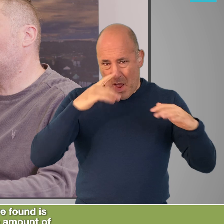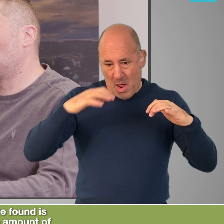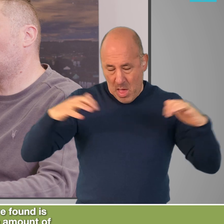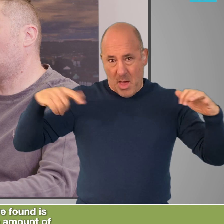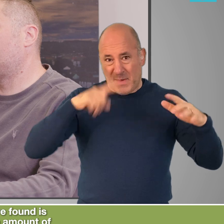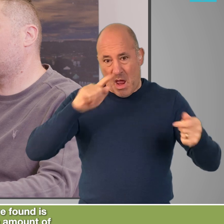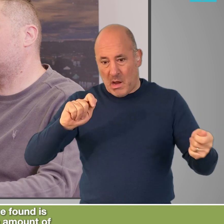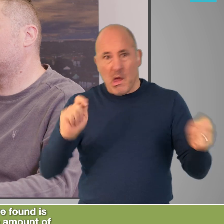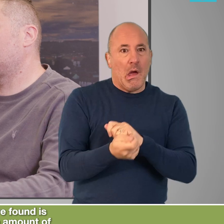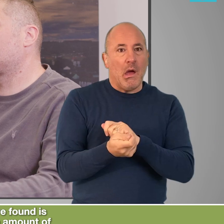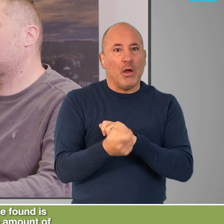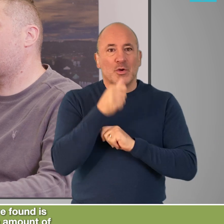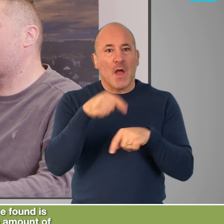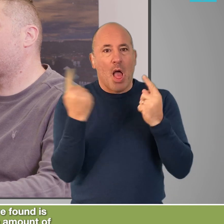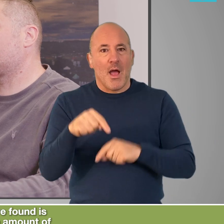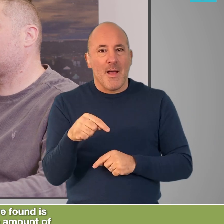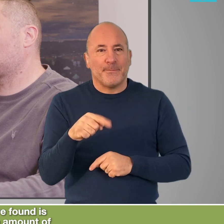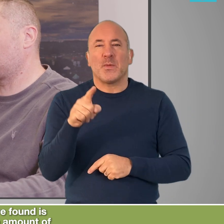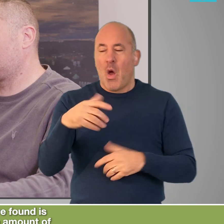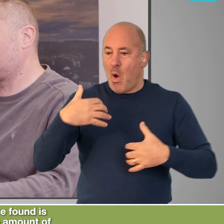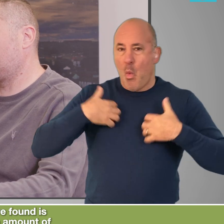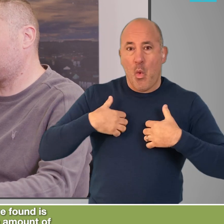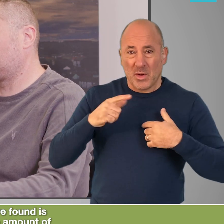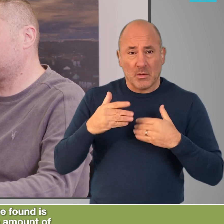But what we they've found is that's increased the amount of